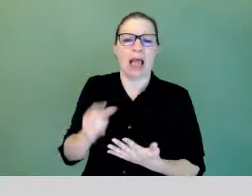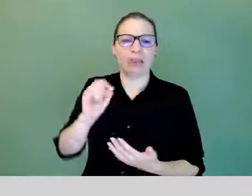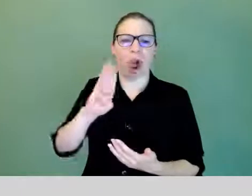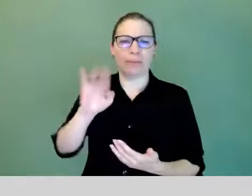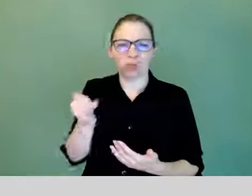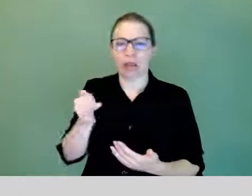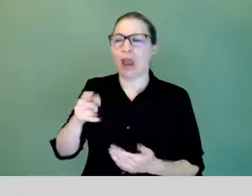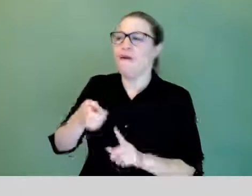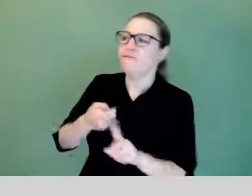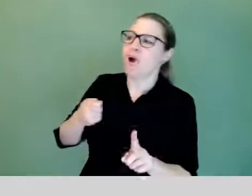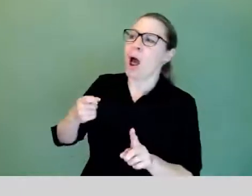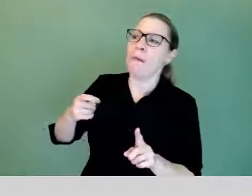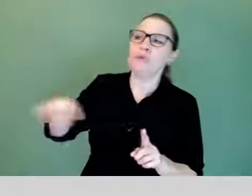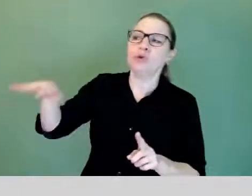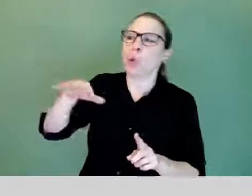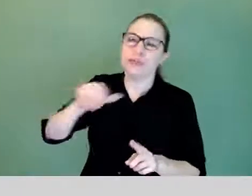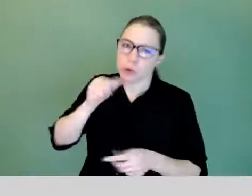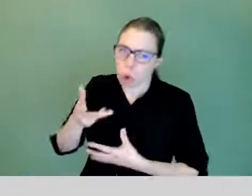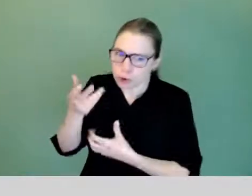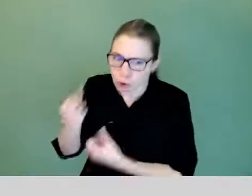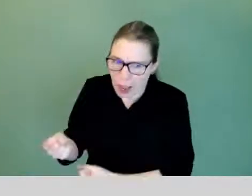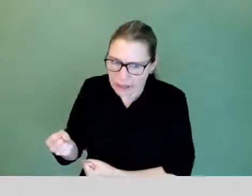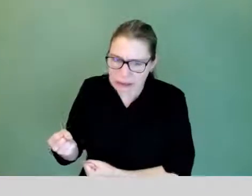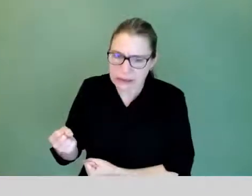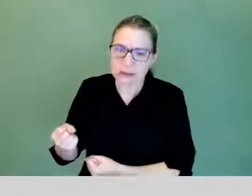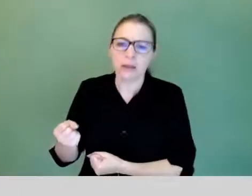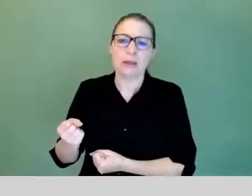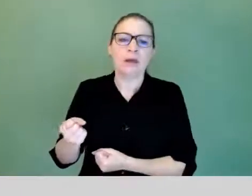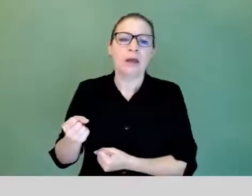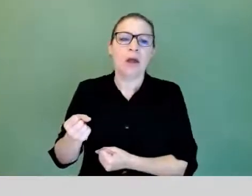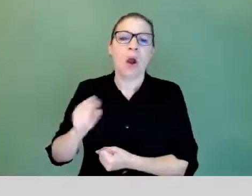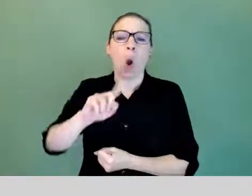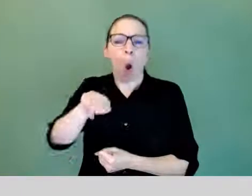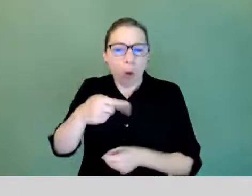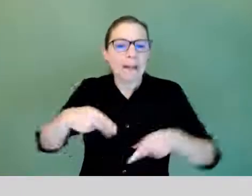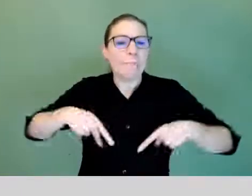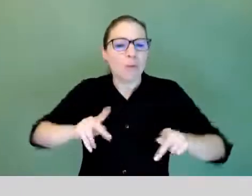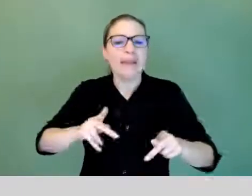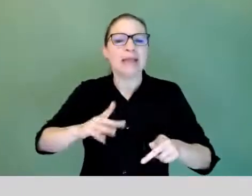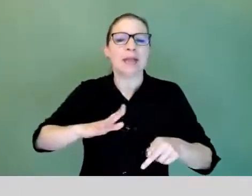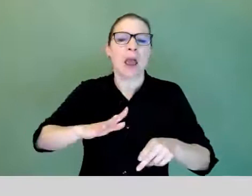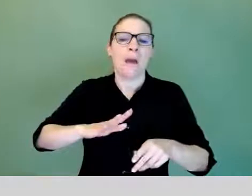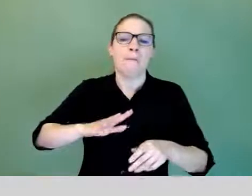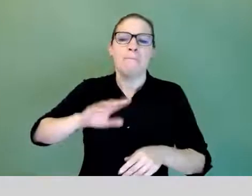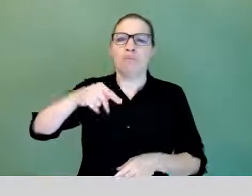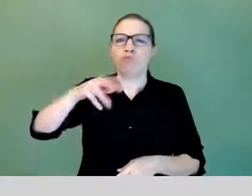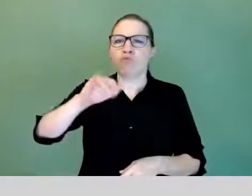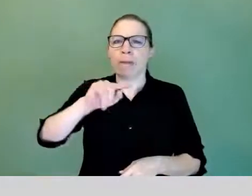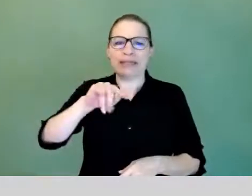or to use serialization mediums that only permit primitive datatypes Now you can implement integrity checks